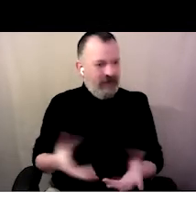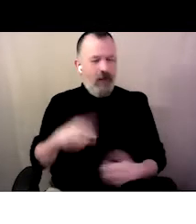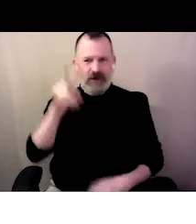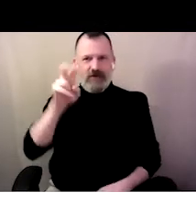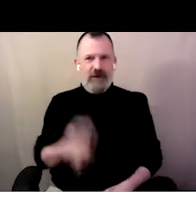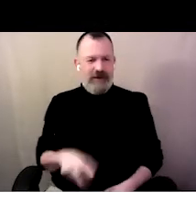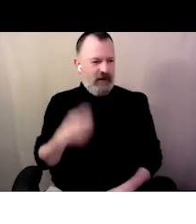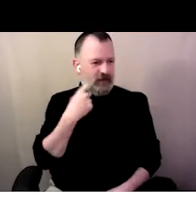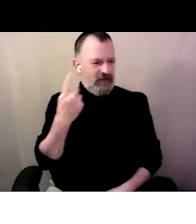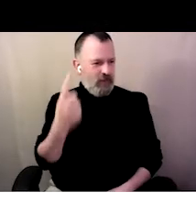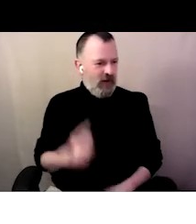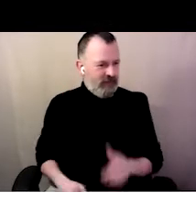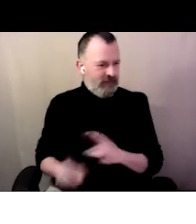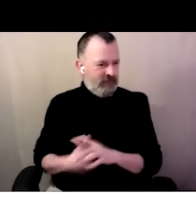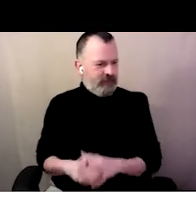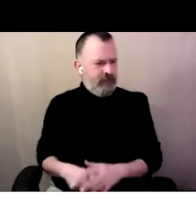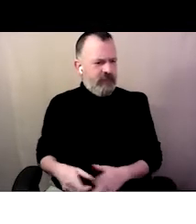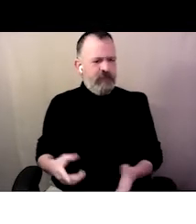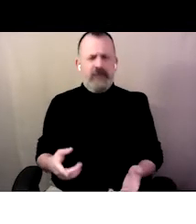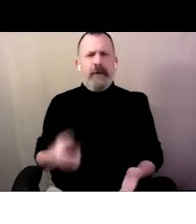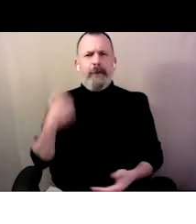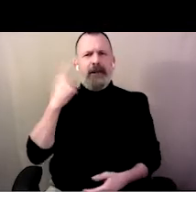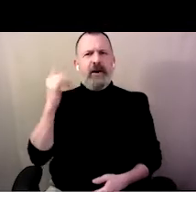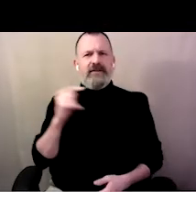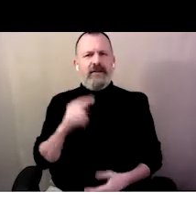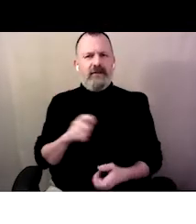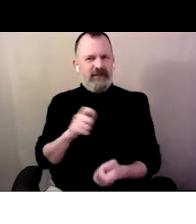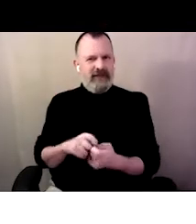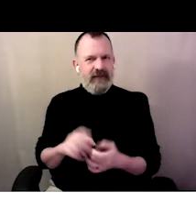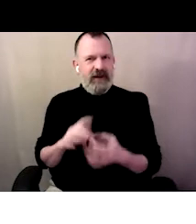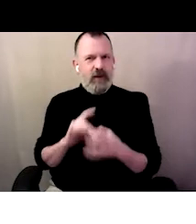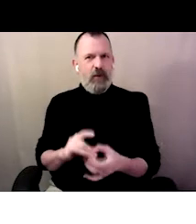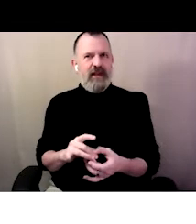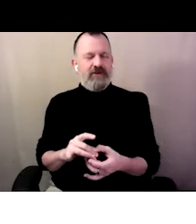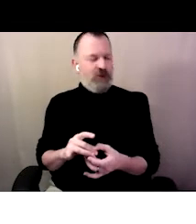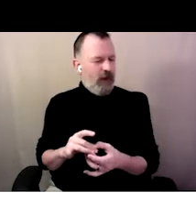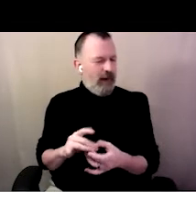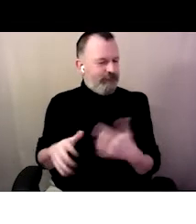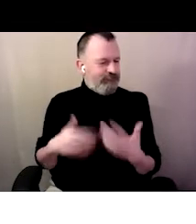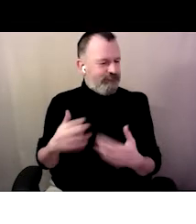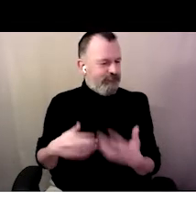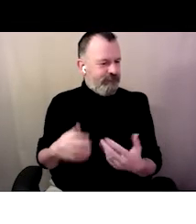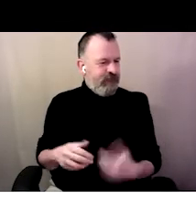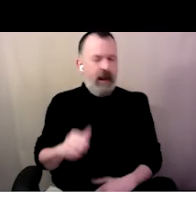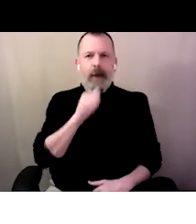Rick Mislan: So because it relates specifically to private hospitals in the Canadian model of